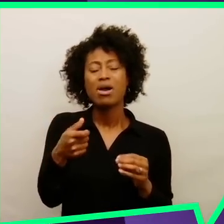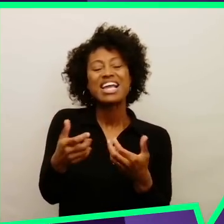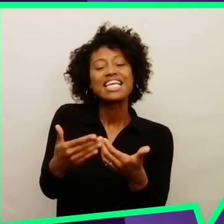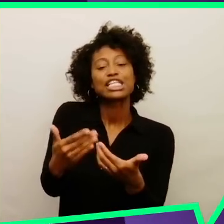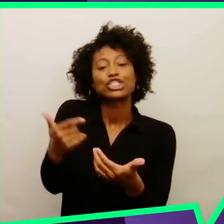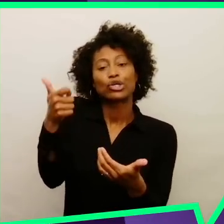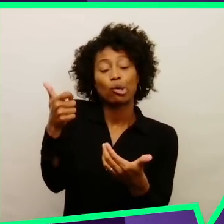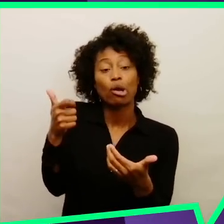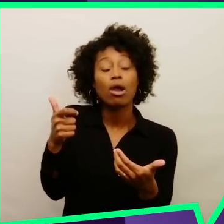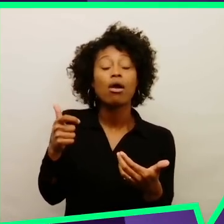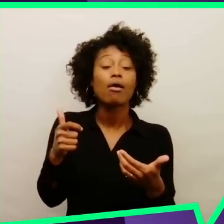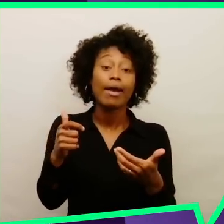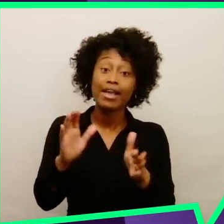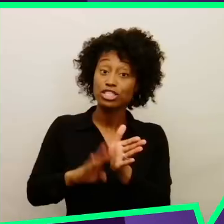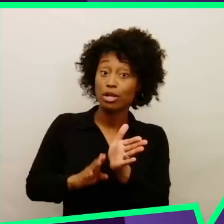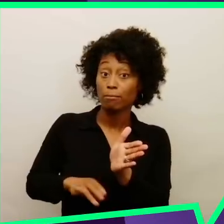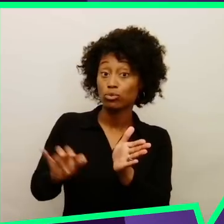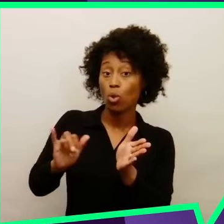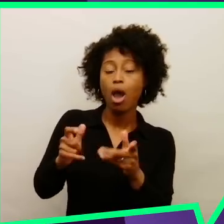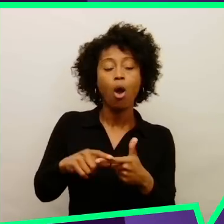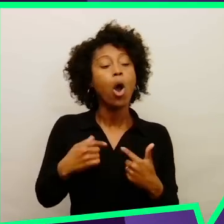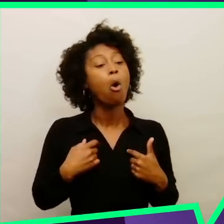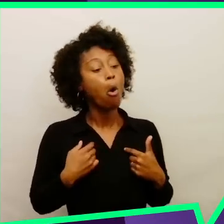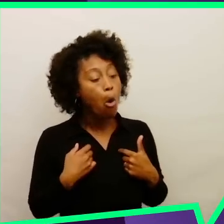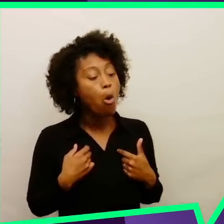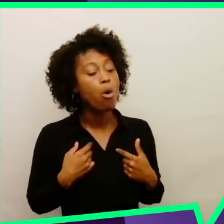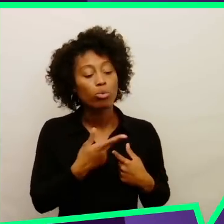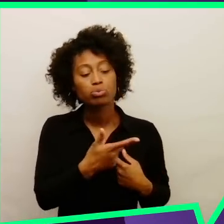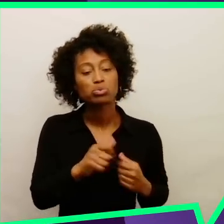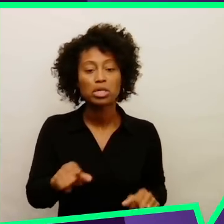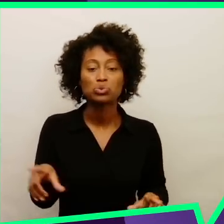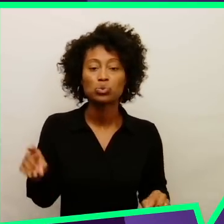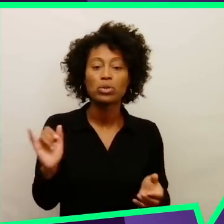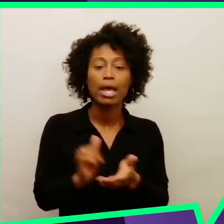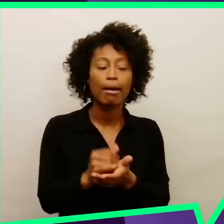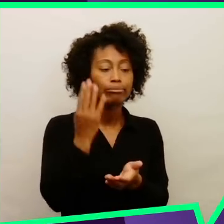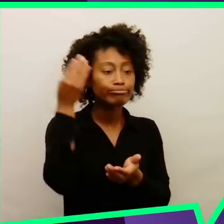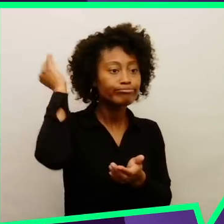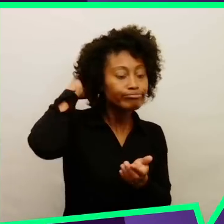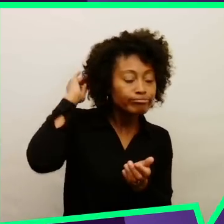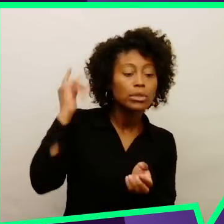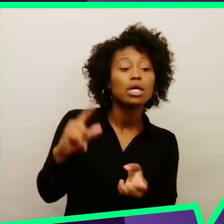And they were voicing that they were hoping for an affordable joystick to use with their adaptive controller.